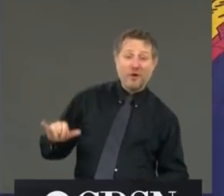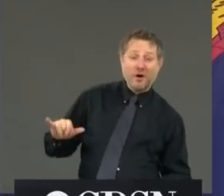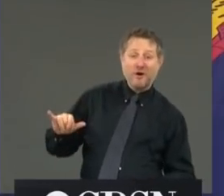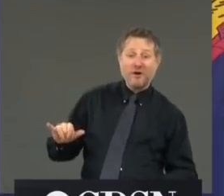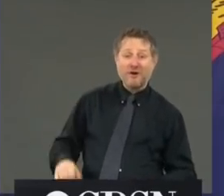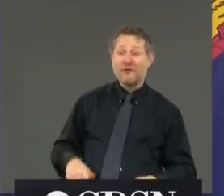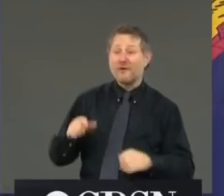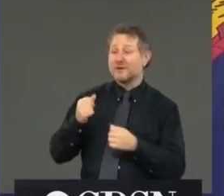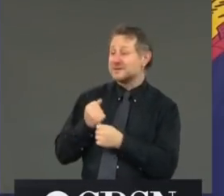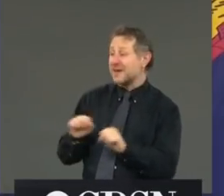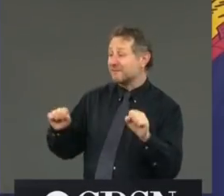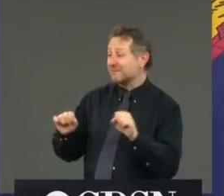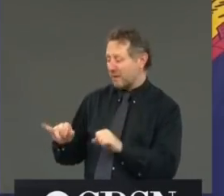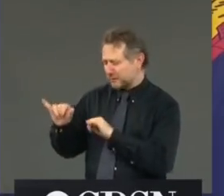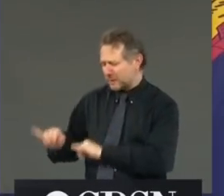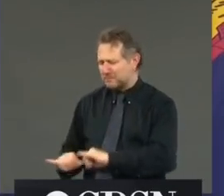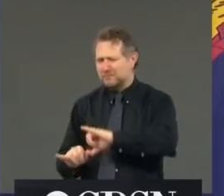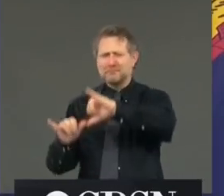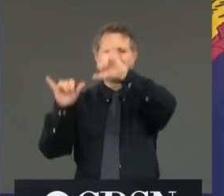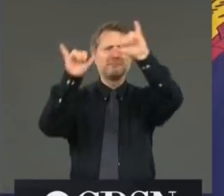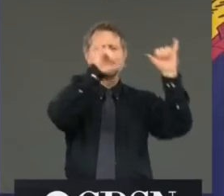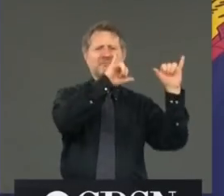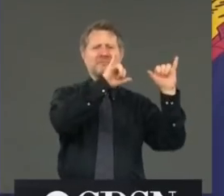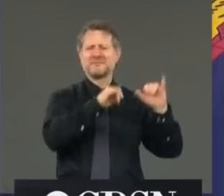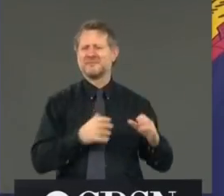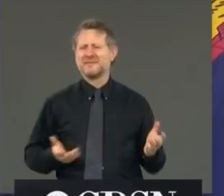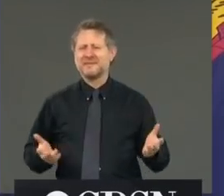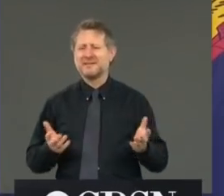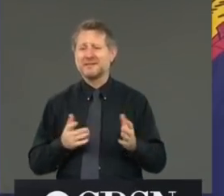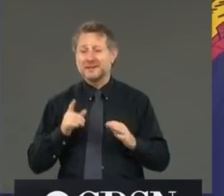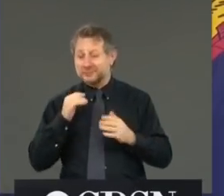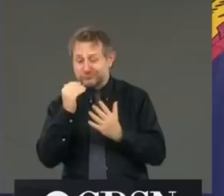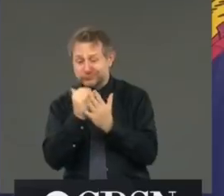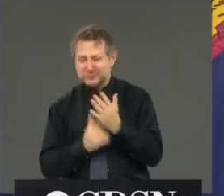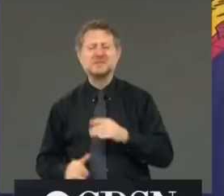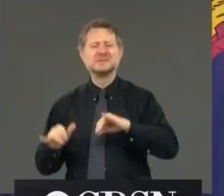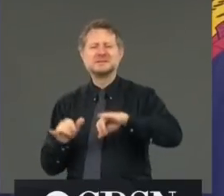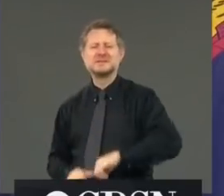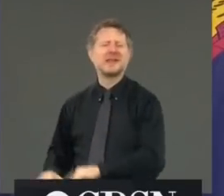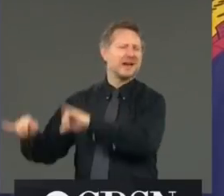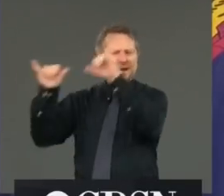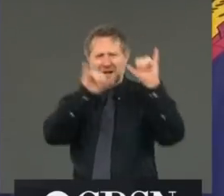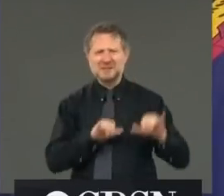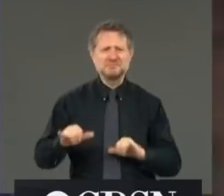THE STATE SETS CRITERIA THAT EVERY REGION MUST MEET. THE CRITERIA DOES NOT CHANGE.